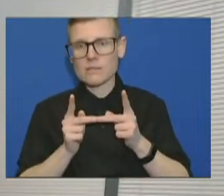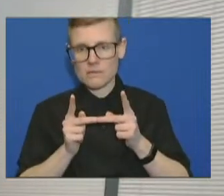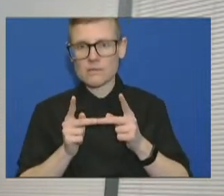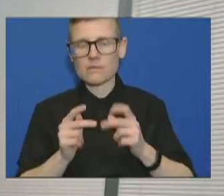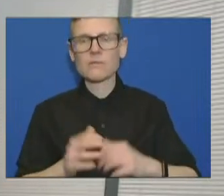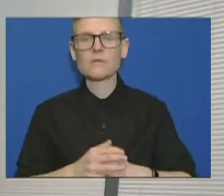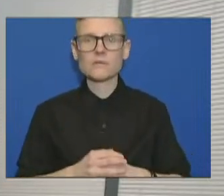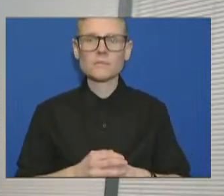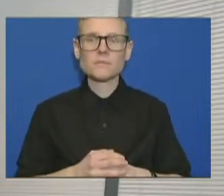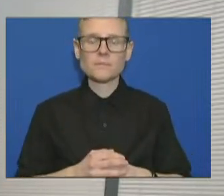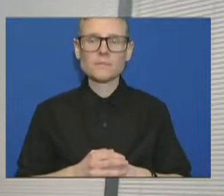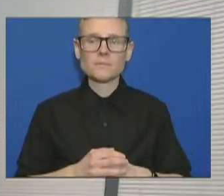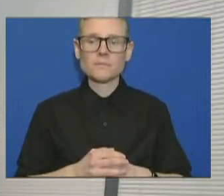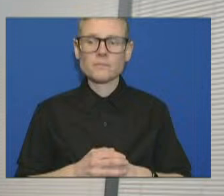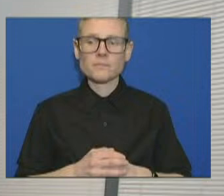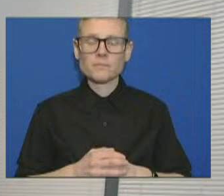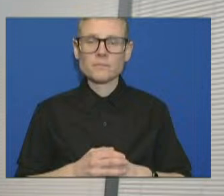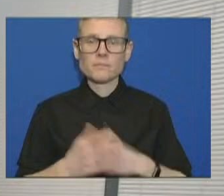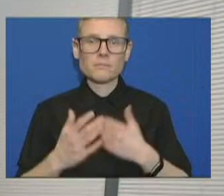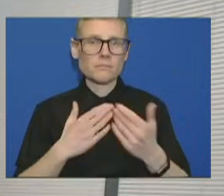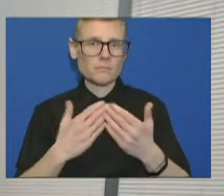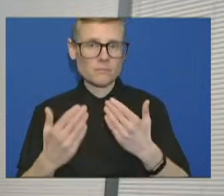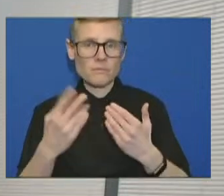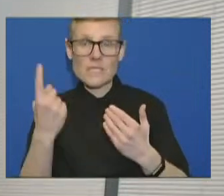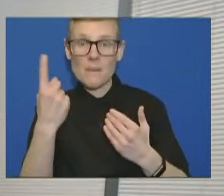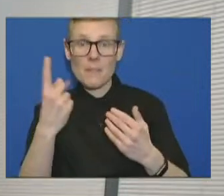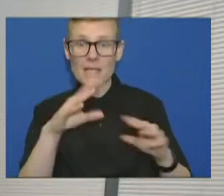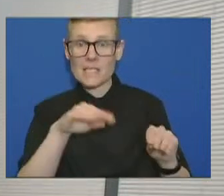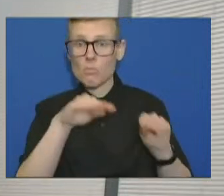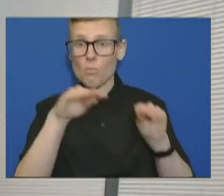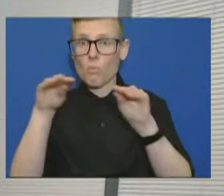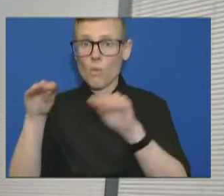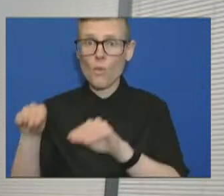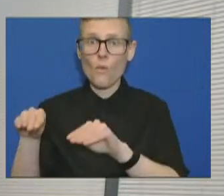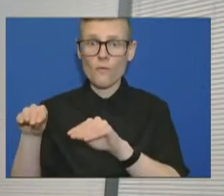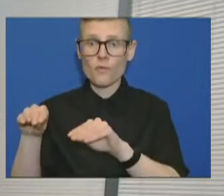a large number of changed